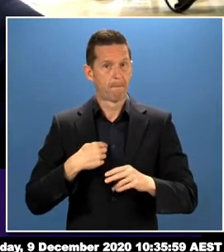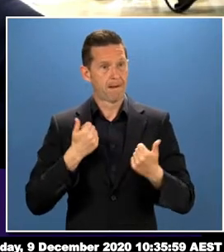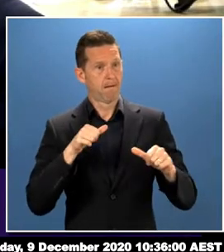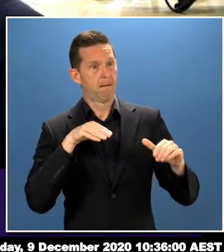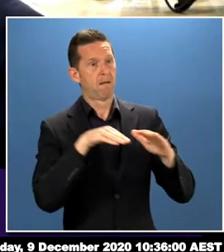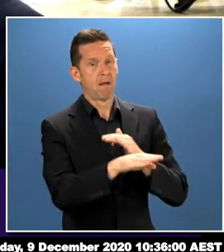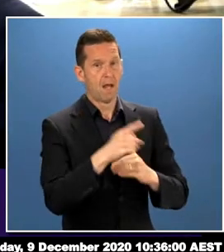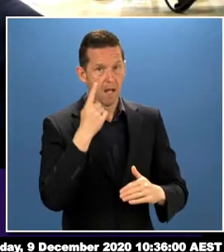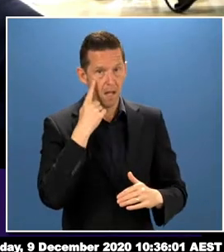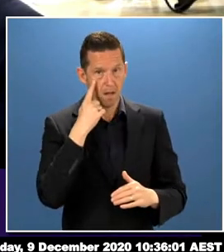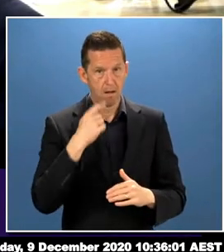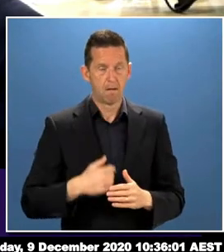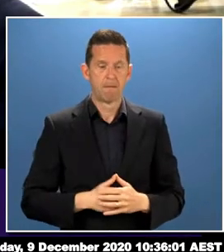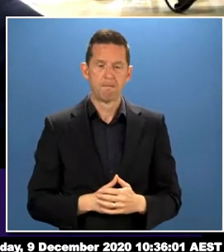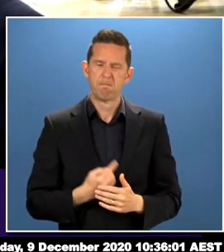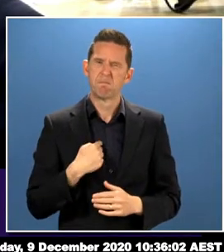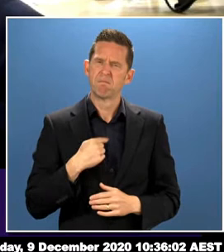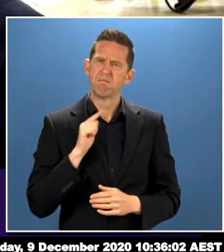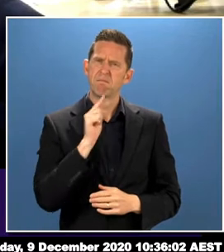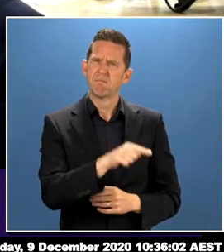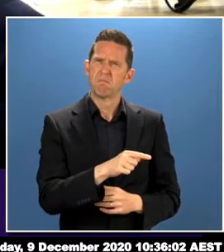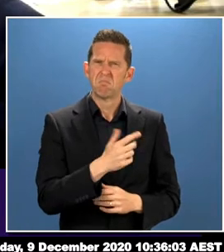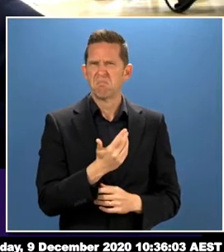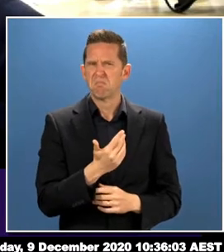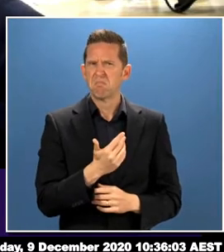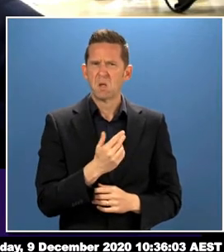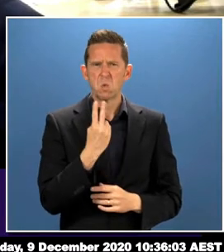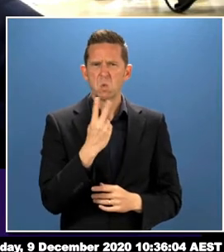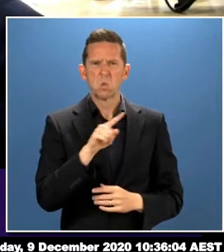I think I was there for two weeks or three weeks.